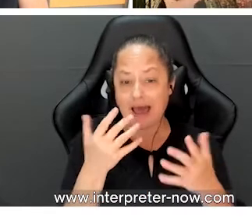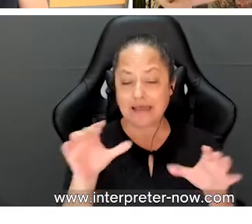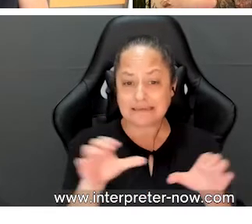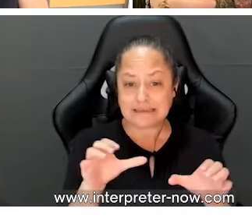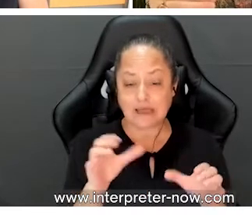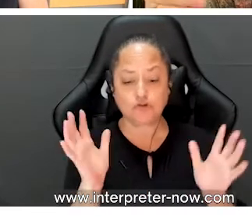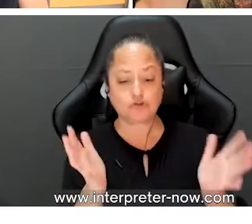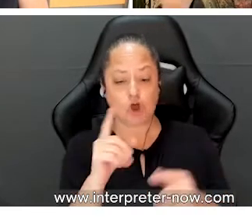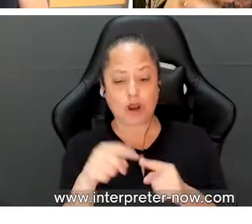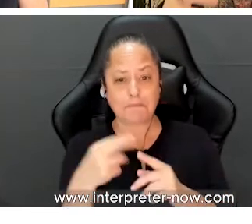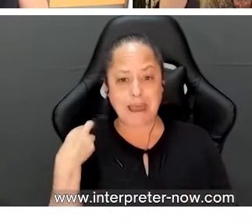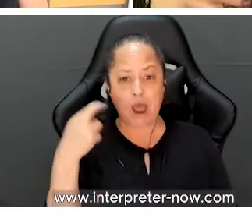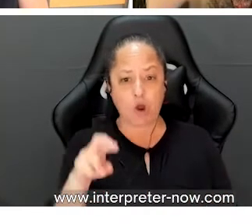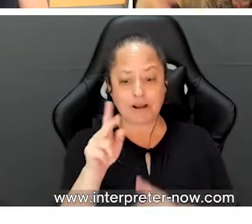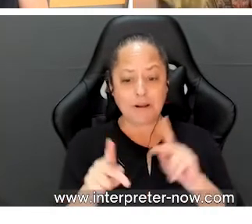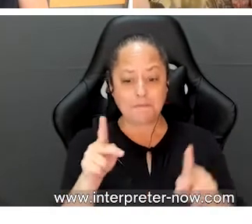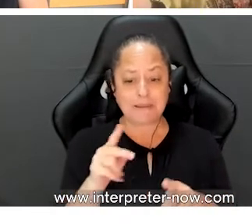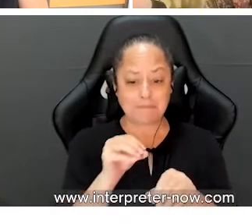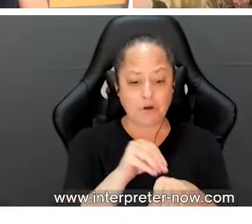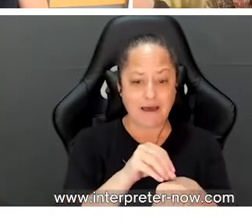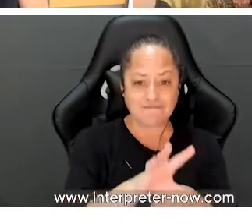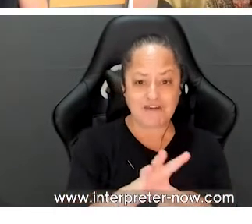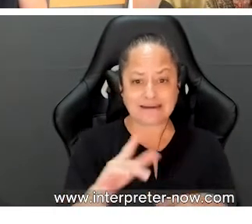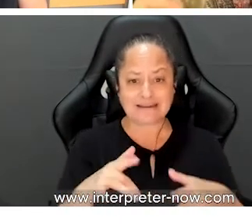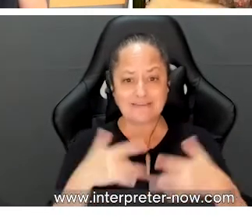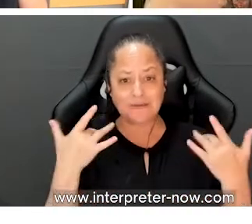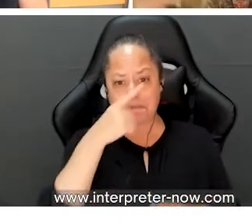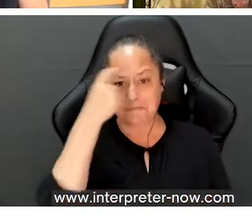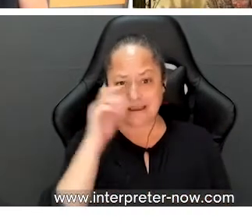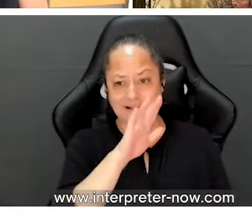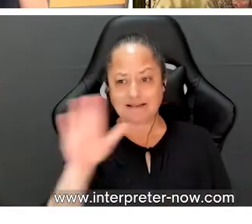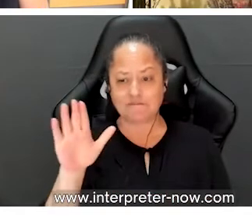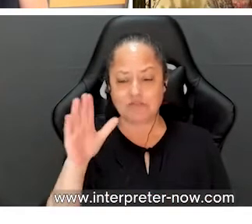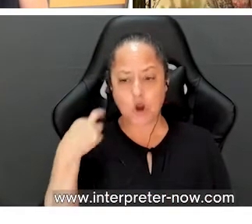affected by these events because of their religious identity, then have nowhere to go.